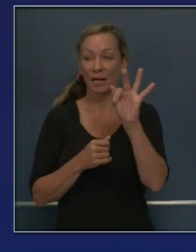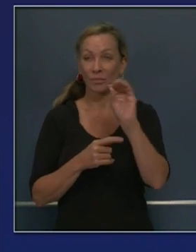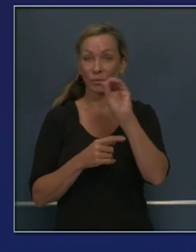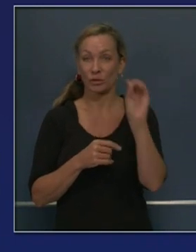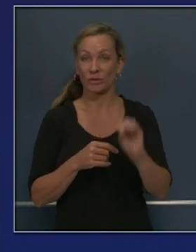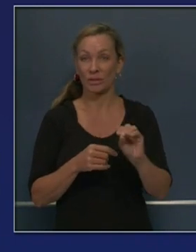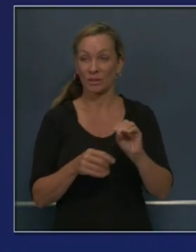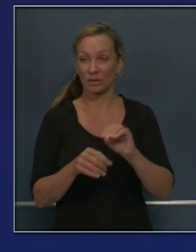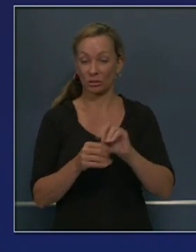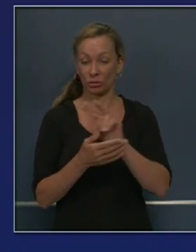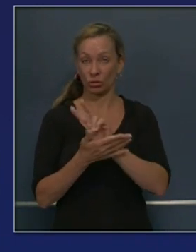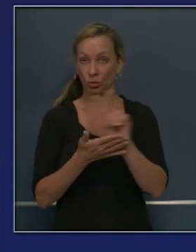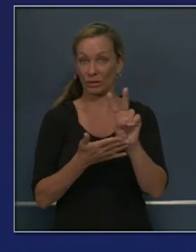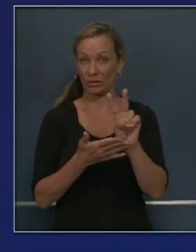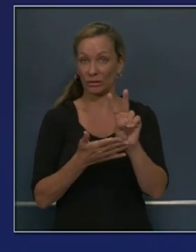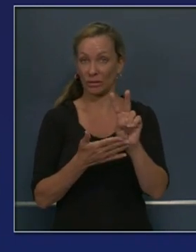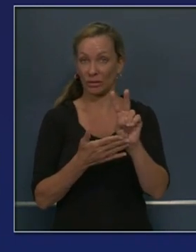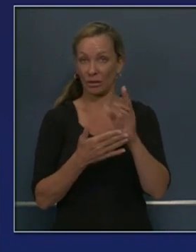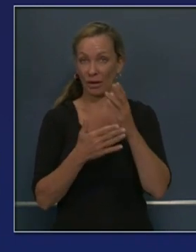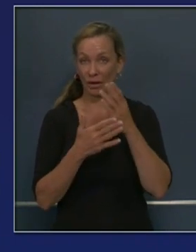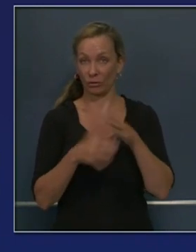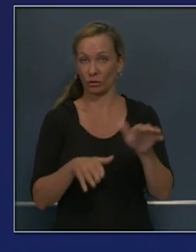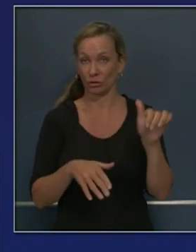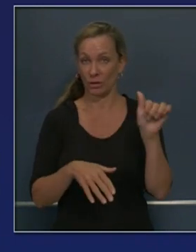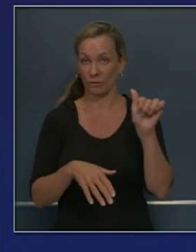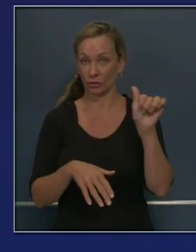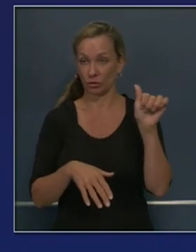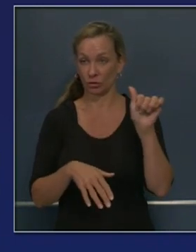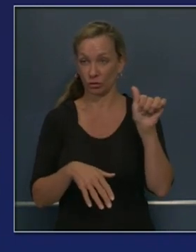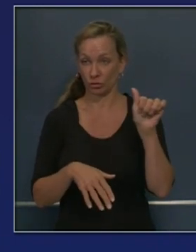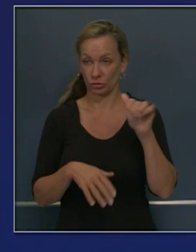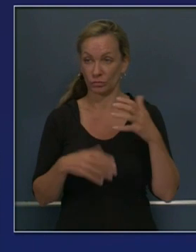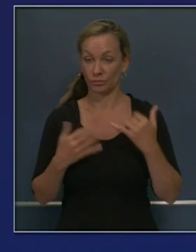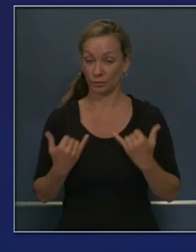24 HOUR PERIOD. TRENDING SIMILAR TO HOSPITAL NUMBERS OVER A 14 DAY PERIOD DOWN.